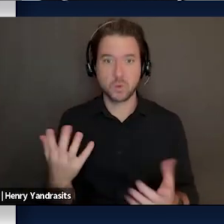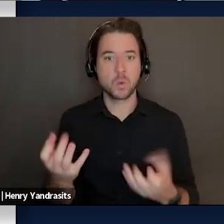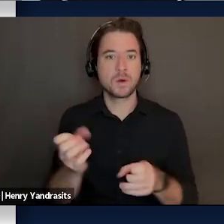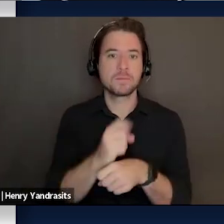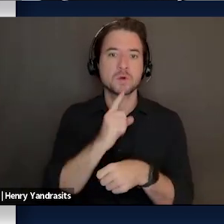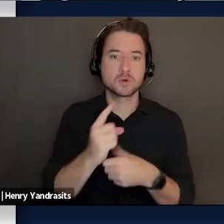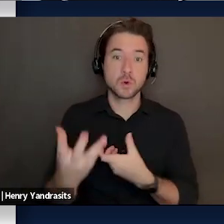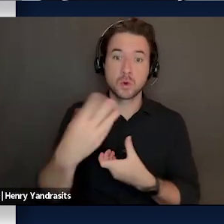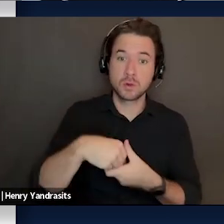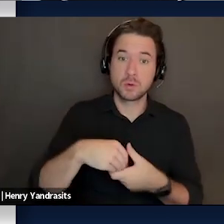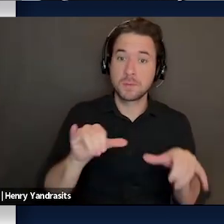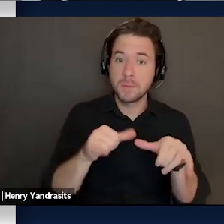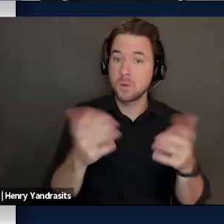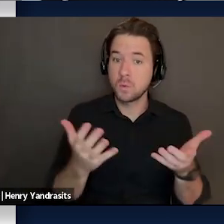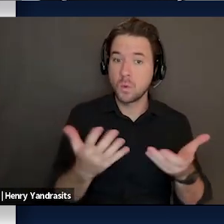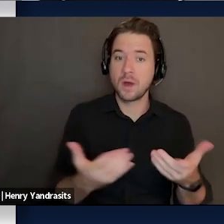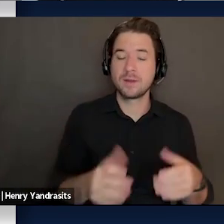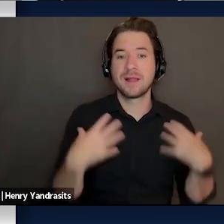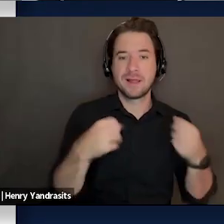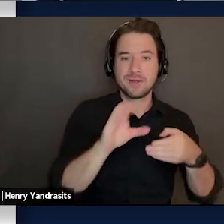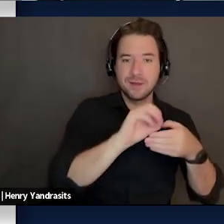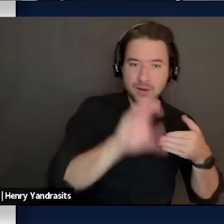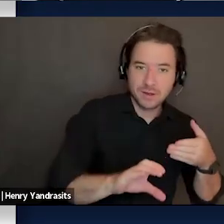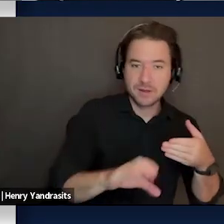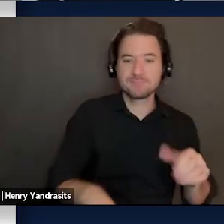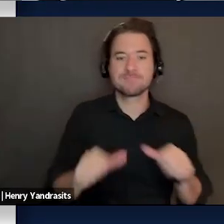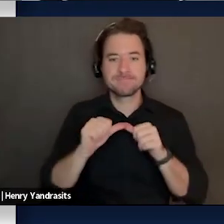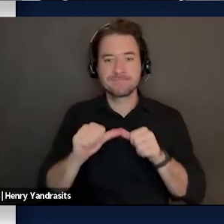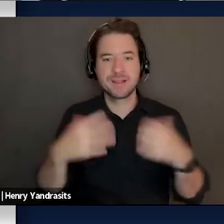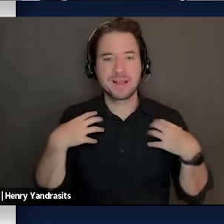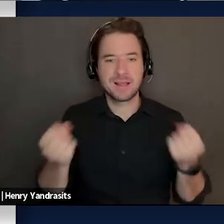health outcomes, chronic health conditions, the use of preventative services.